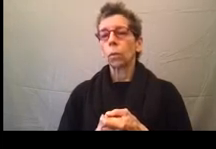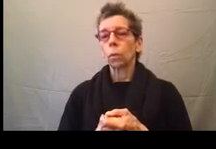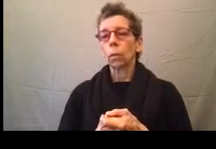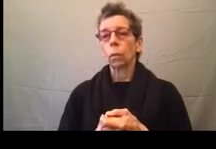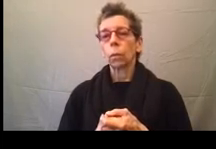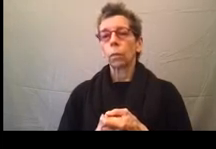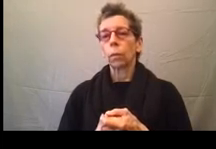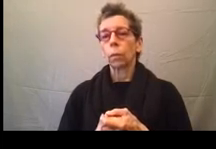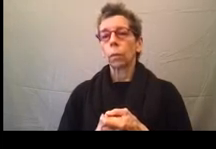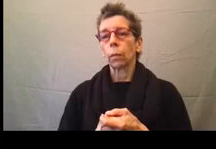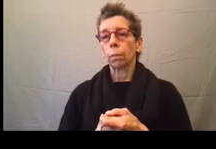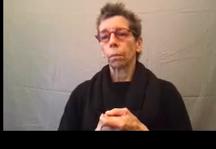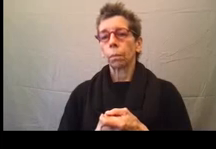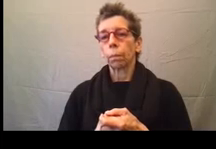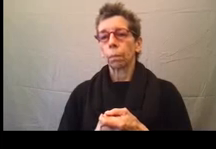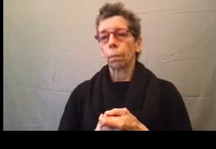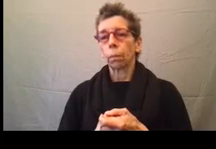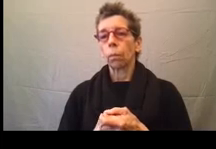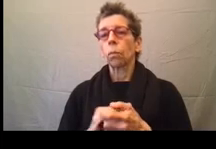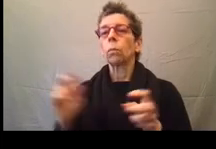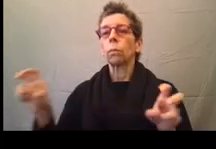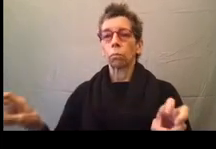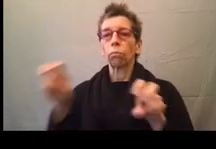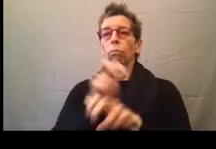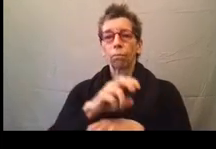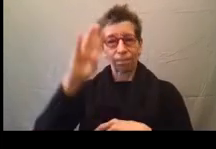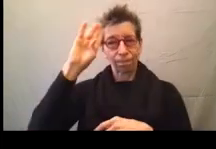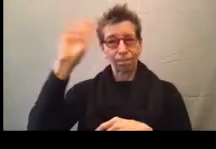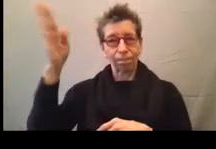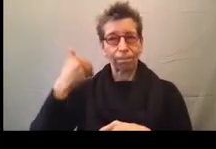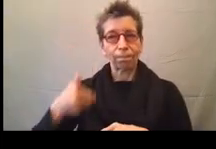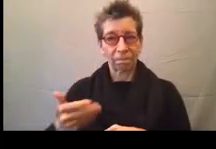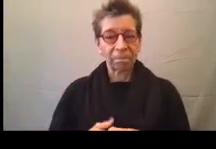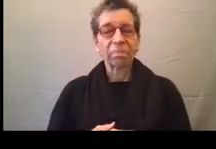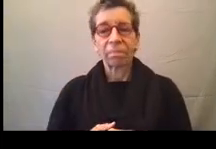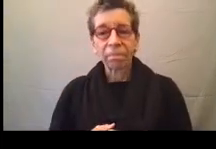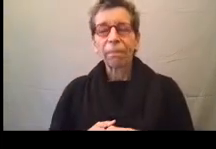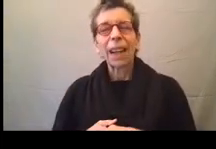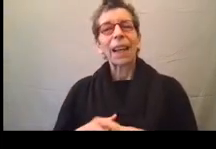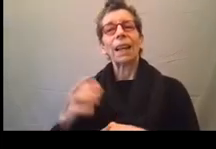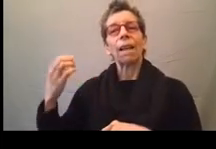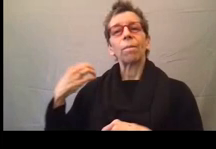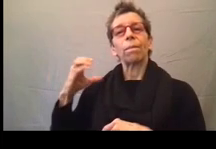an interviewer says, you are not the right fit for us. So some employers may be investing